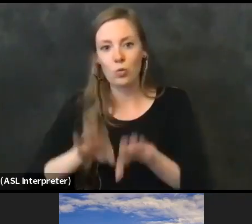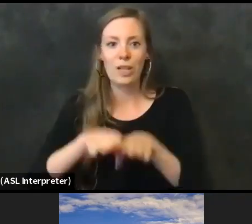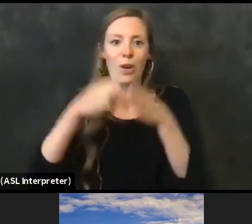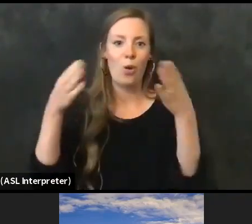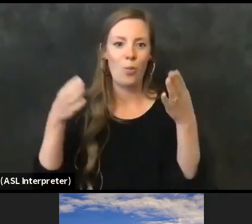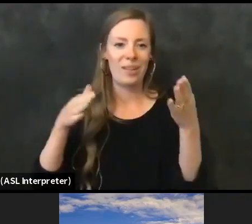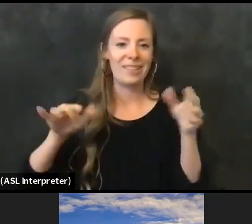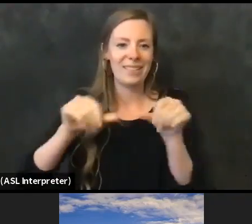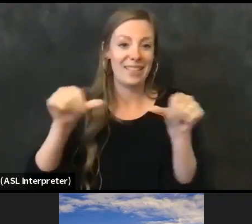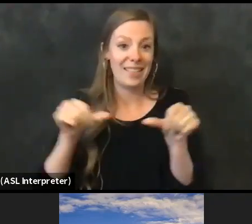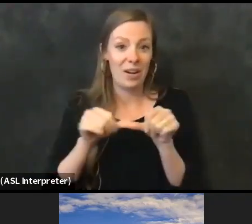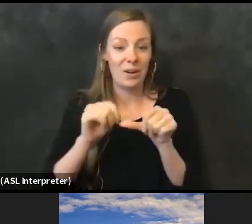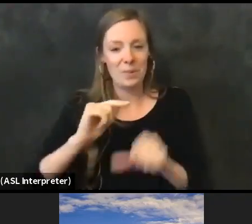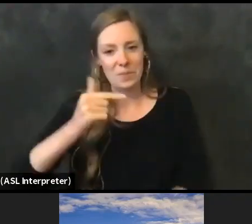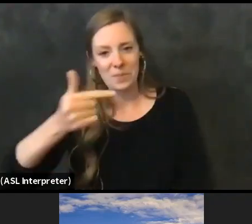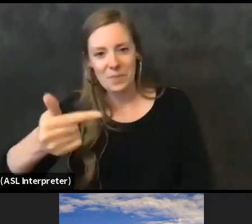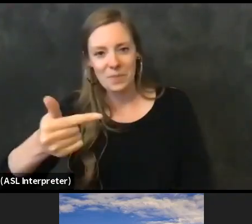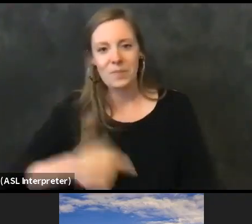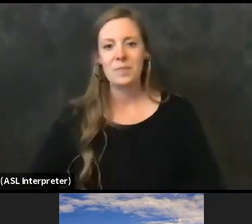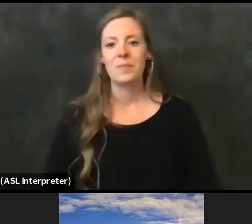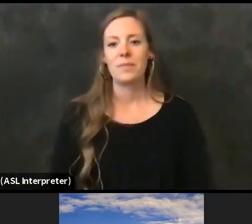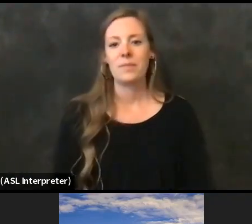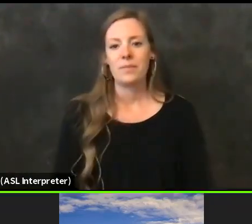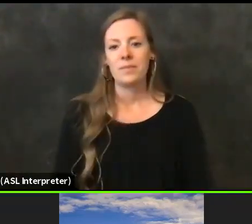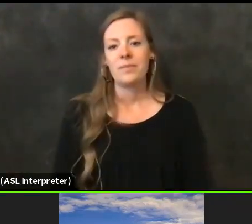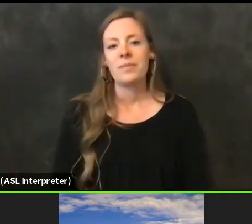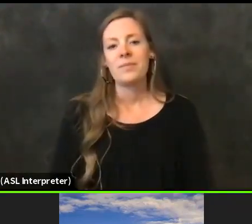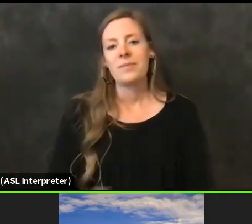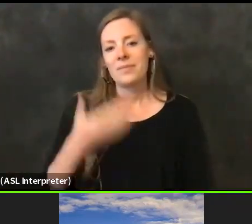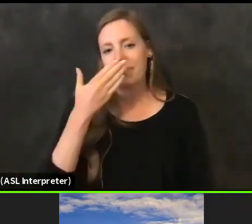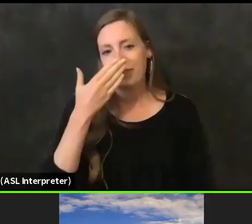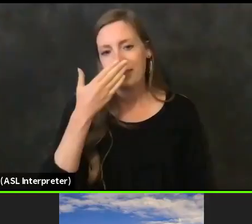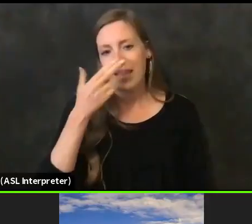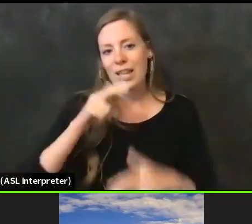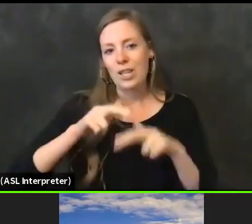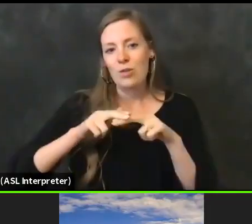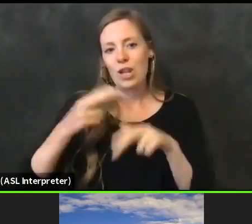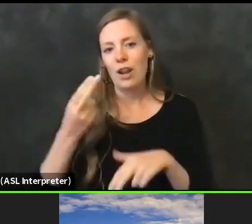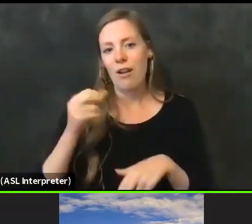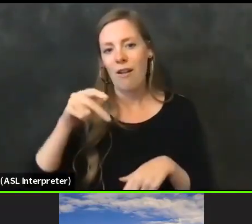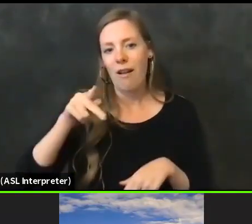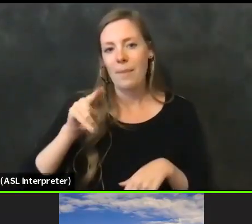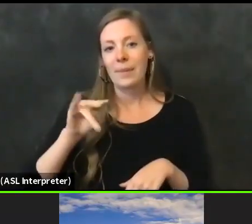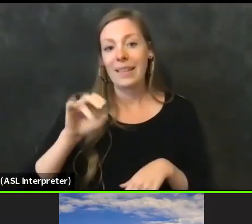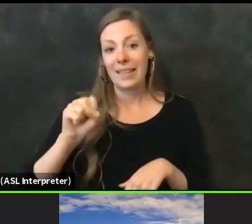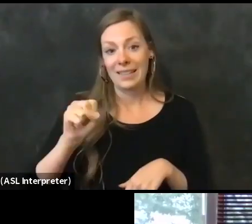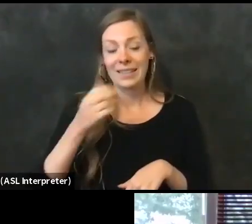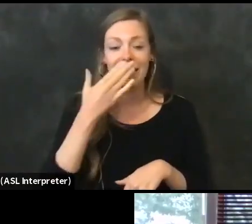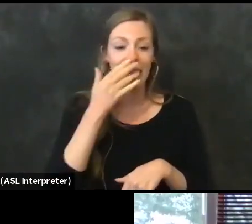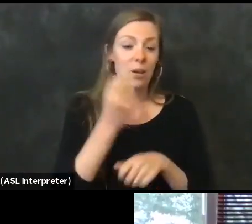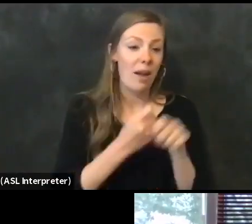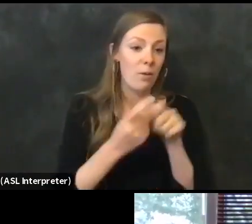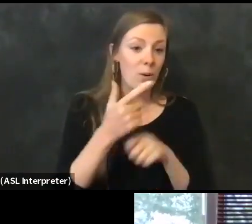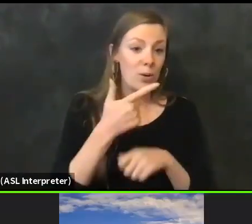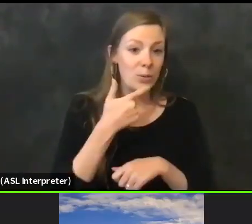James, take it away. Thank you, Chair Hopkins, and thank you, everybody who's here with us. Pleasure to be with you tonight.